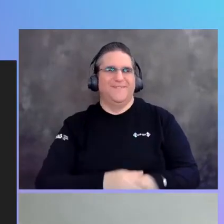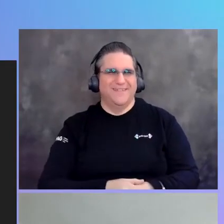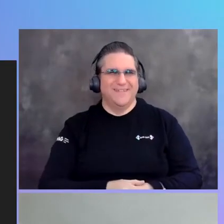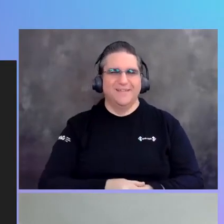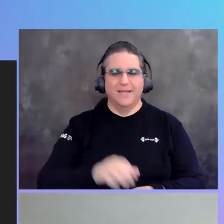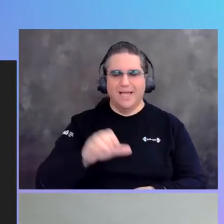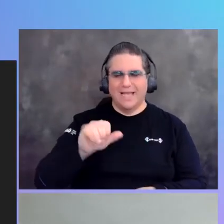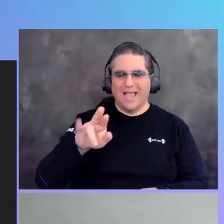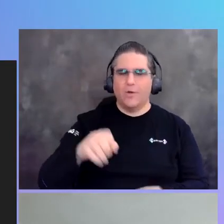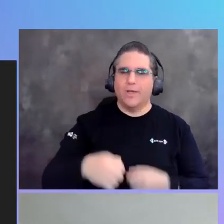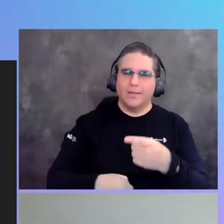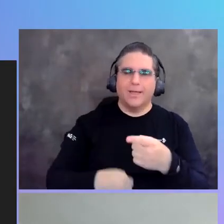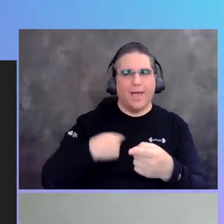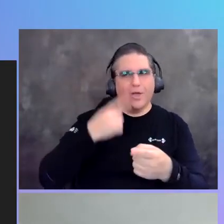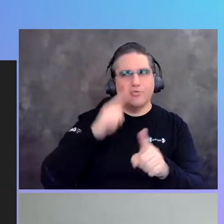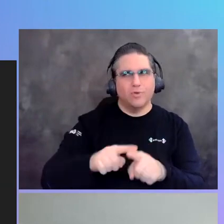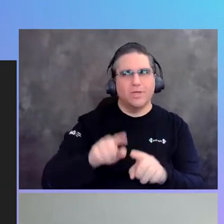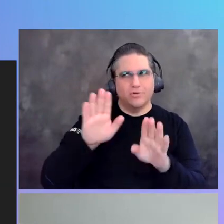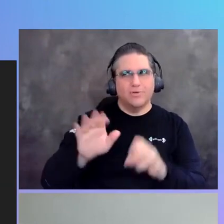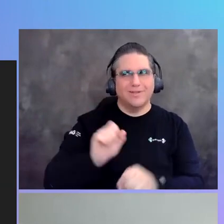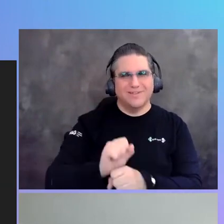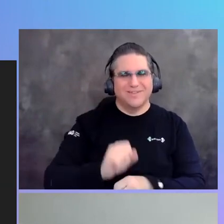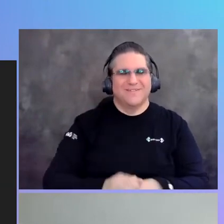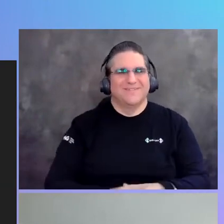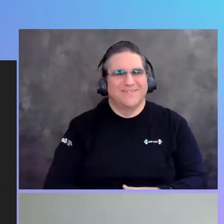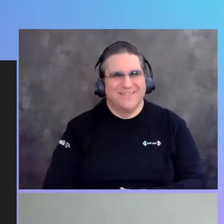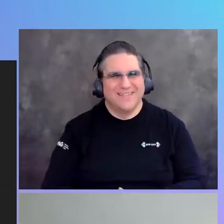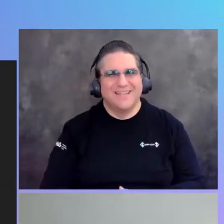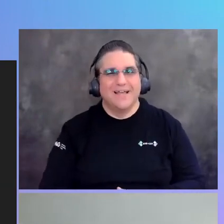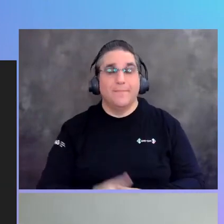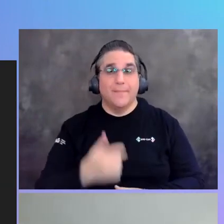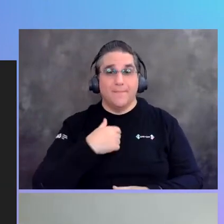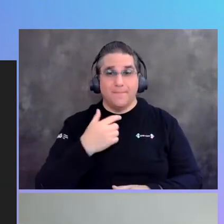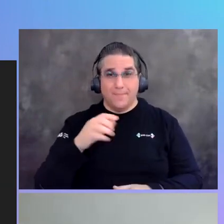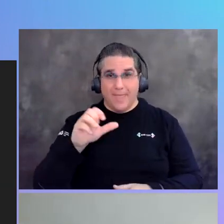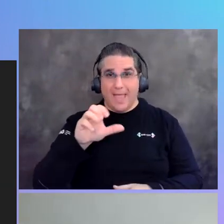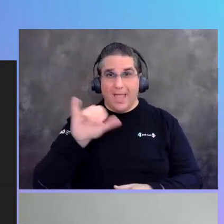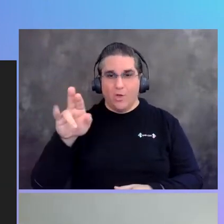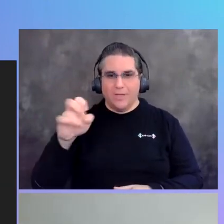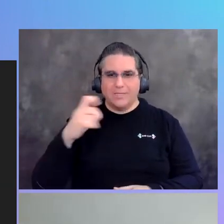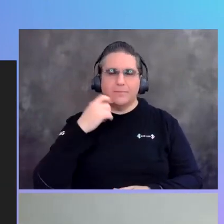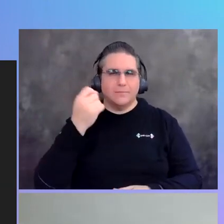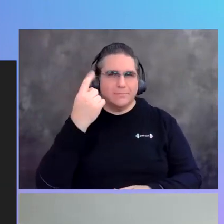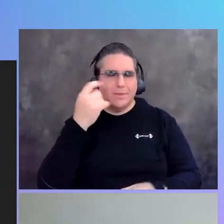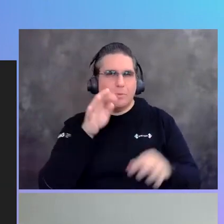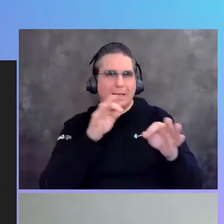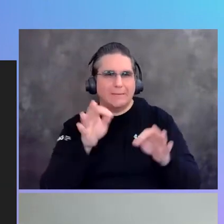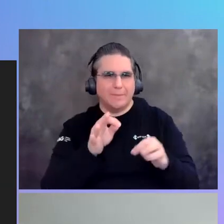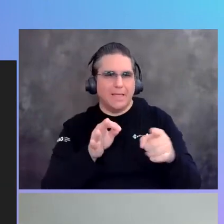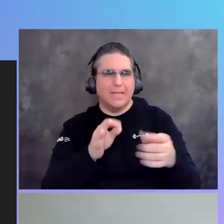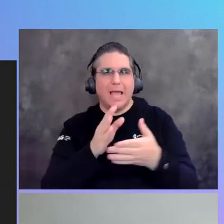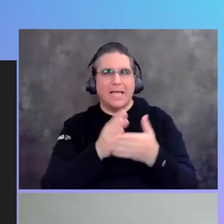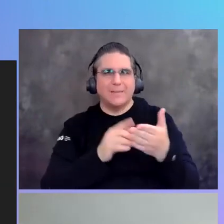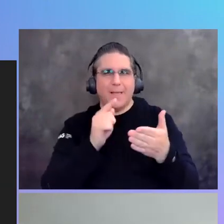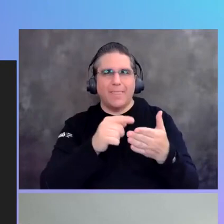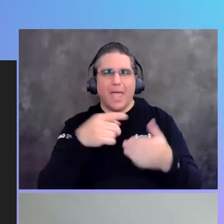thing I was going to add to this, and I know some of the prompting is hard to read, so we